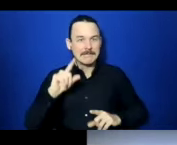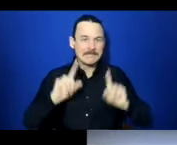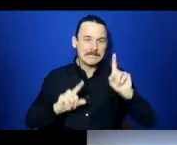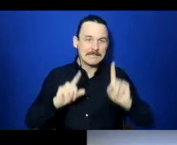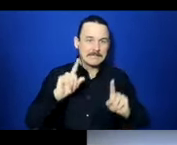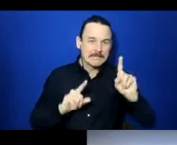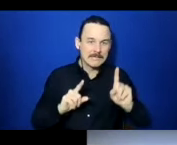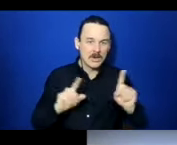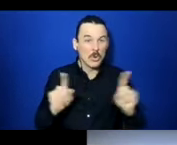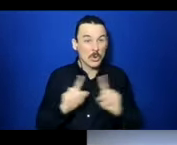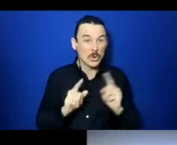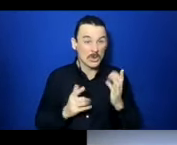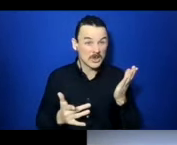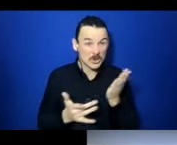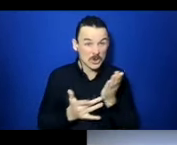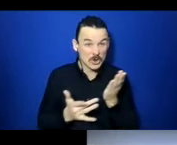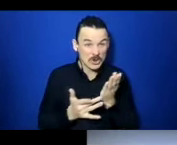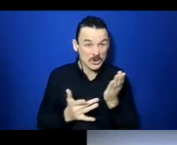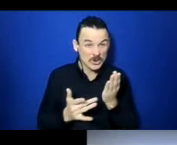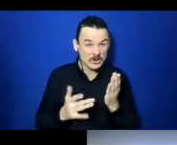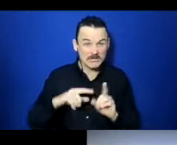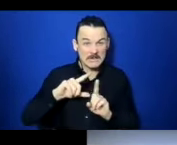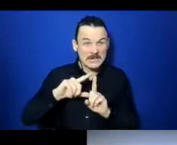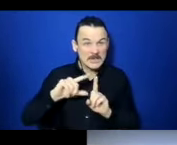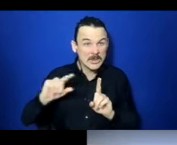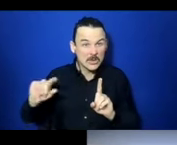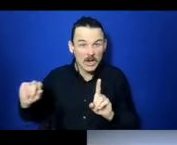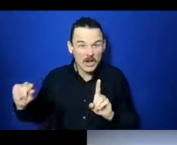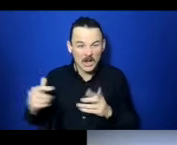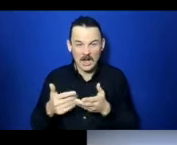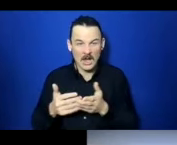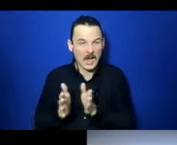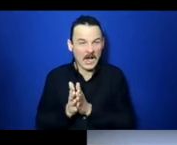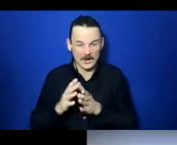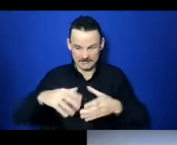disruption, is just one of these additional layers that are being